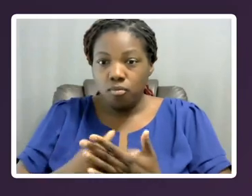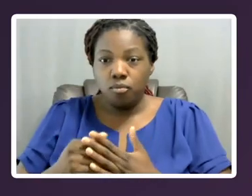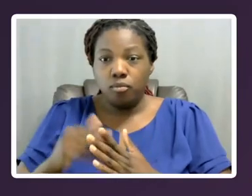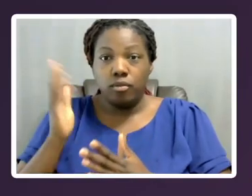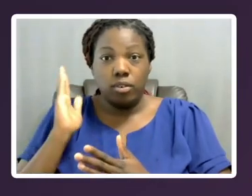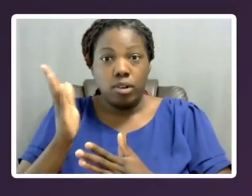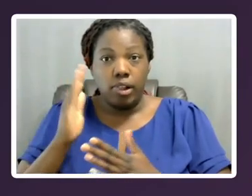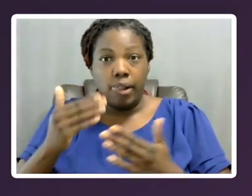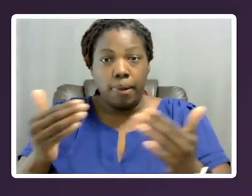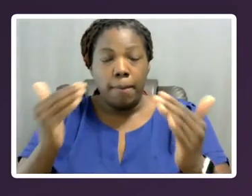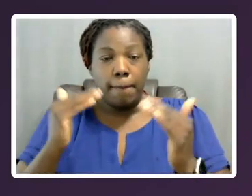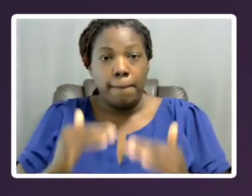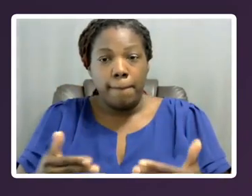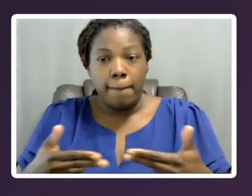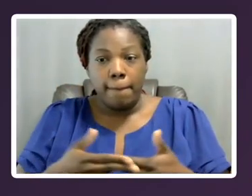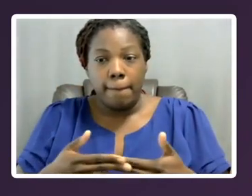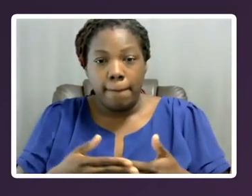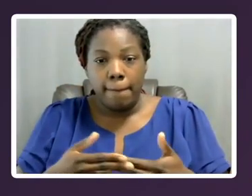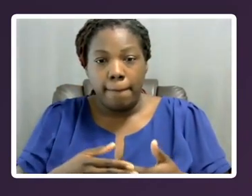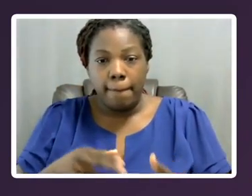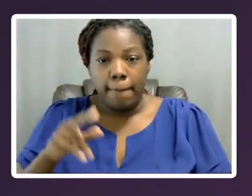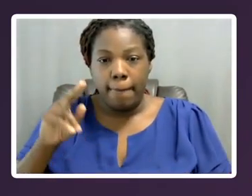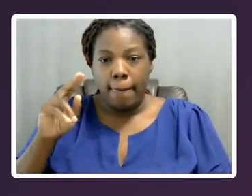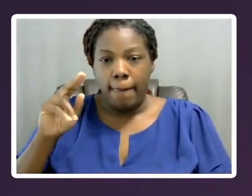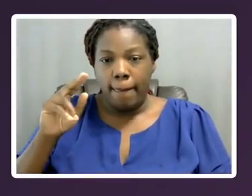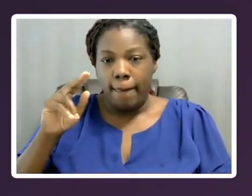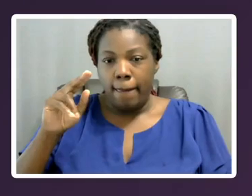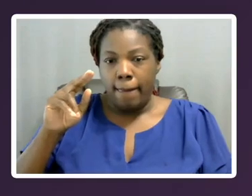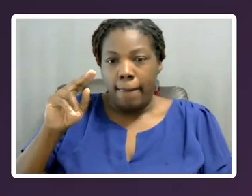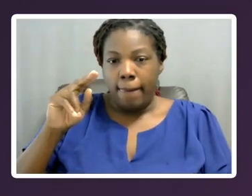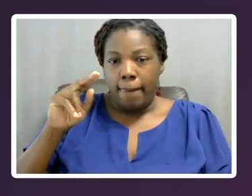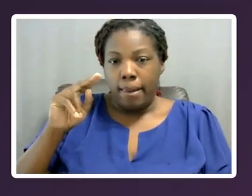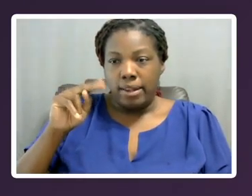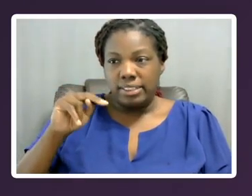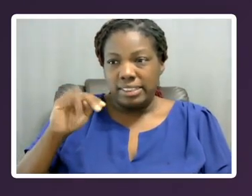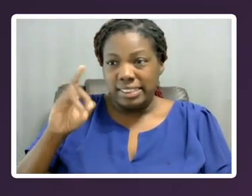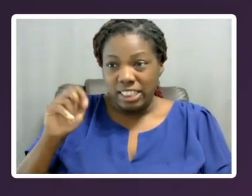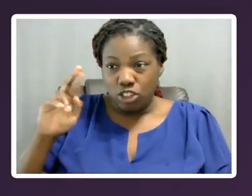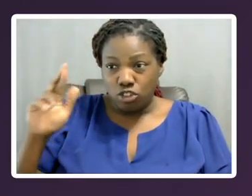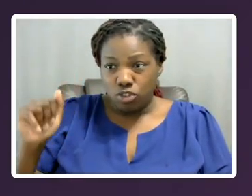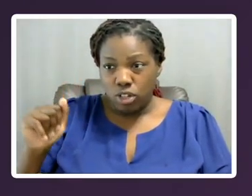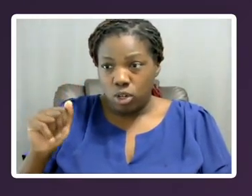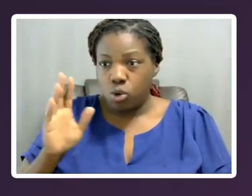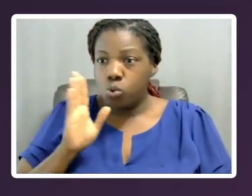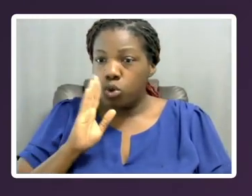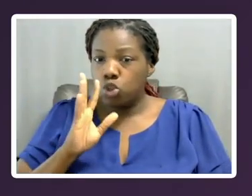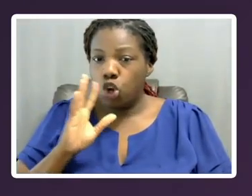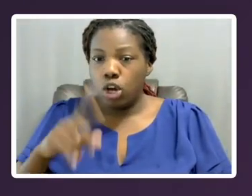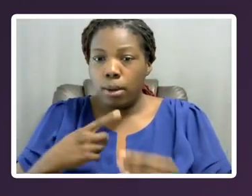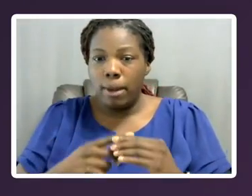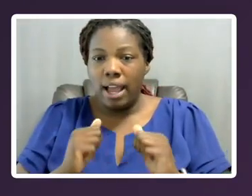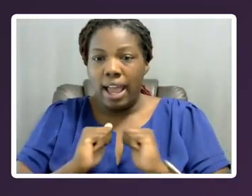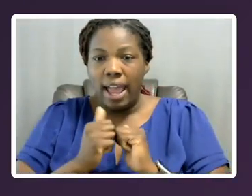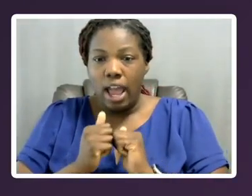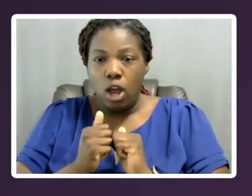Yadira is going to talk about how we can tell a better story. Yadira. Yadira Hadlett: